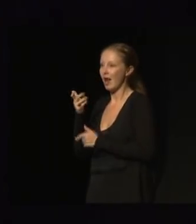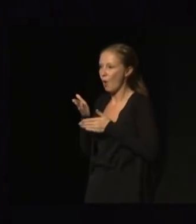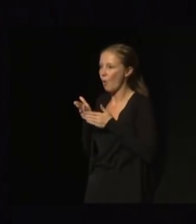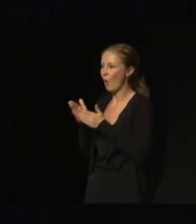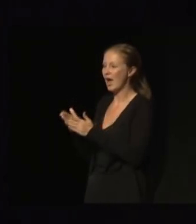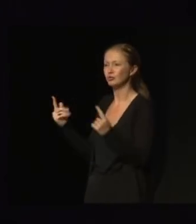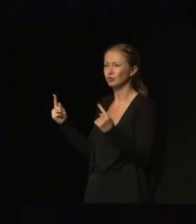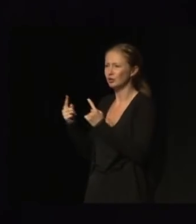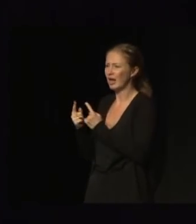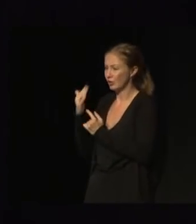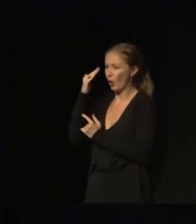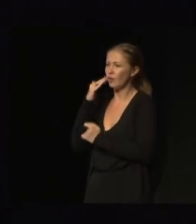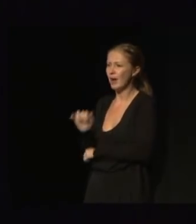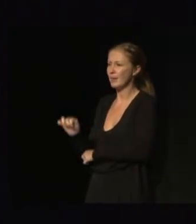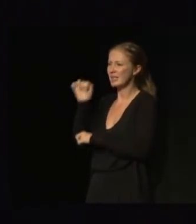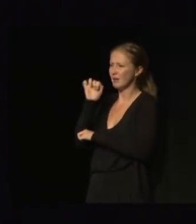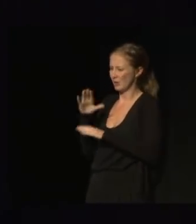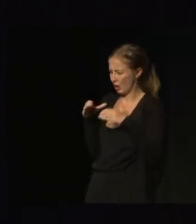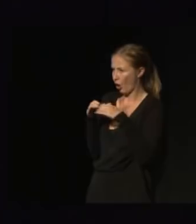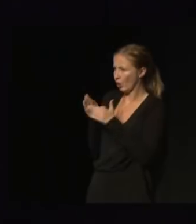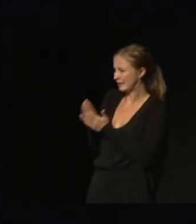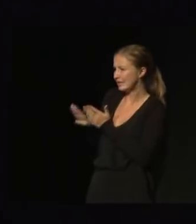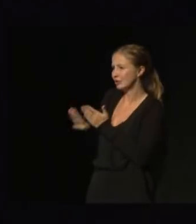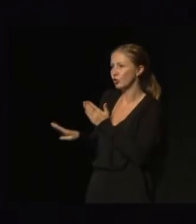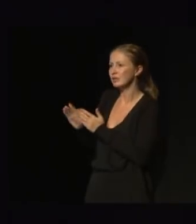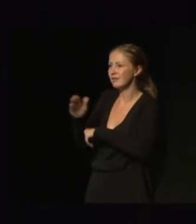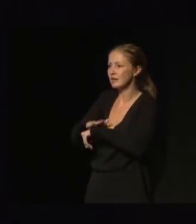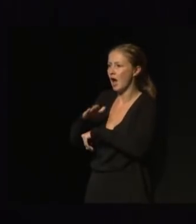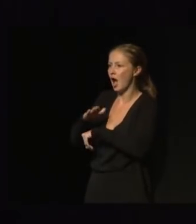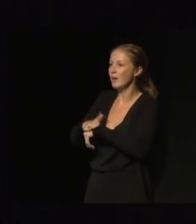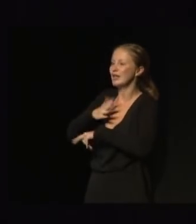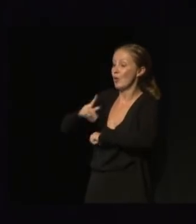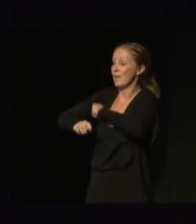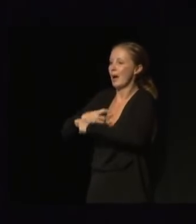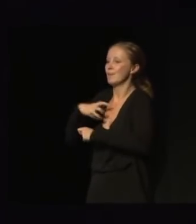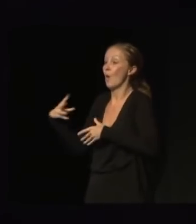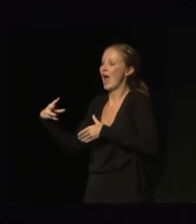from this quite closed and exclusive movement in to a much more inclusive one.